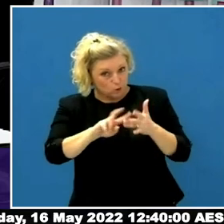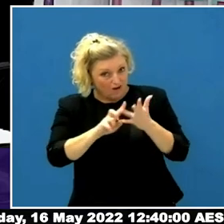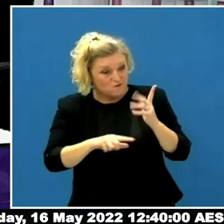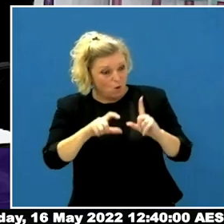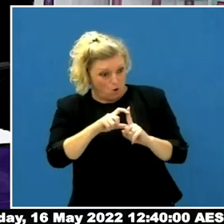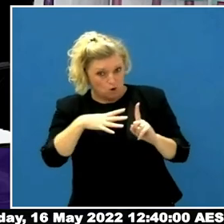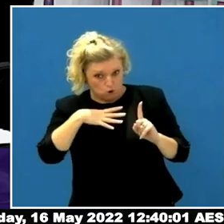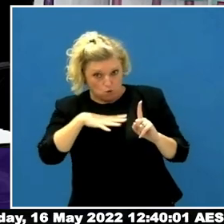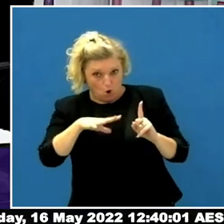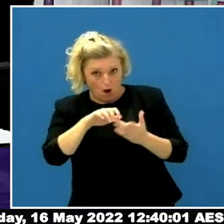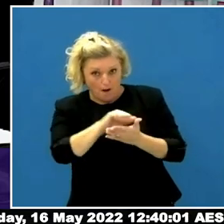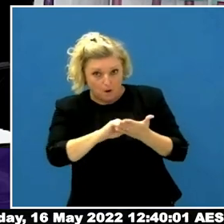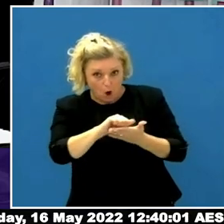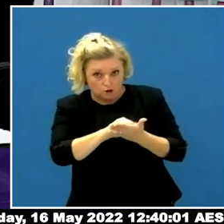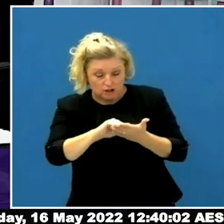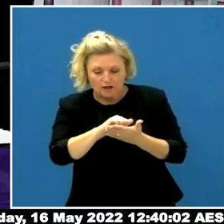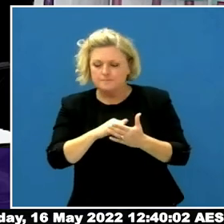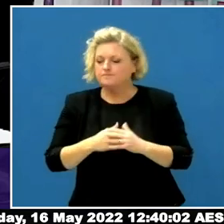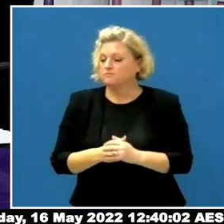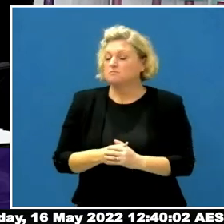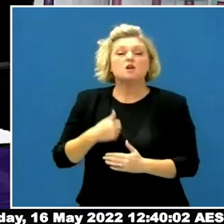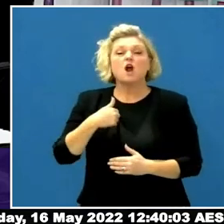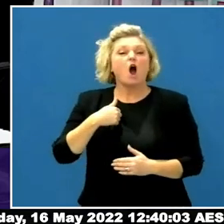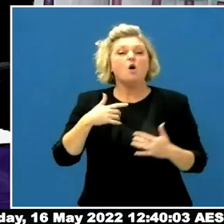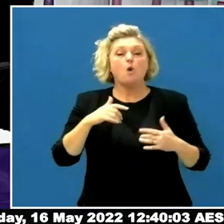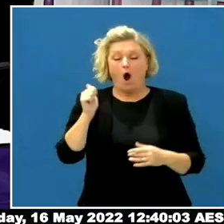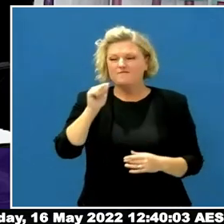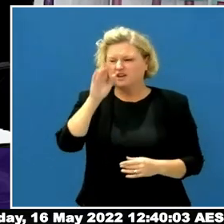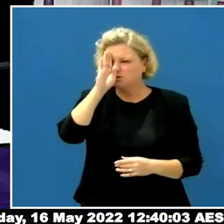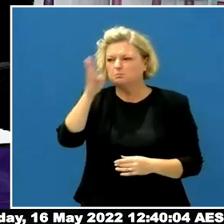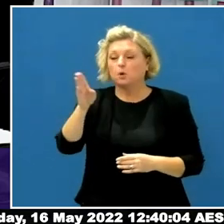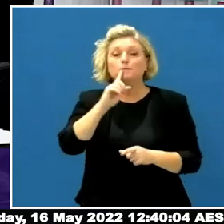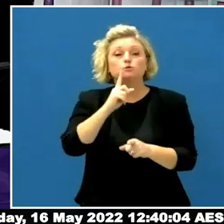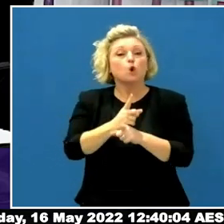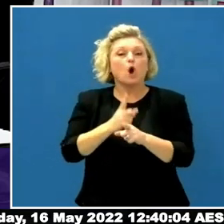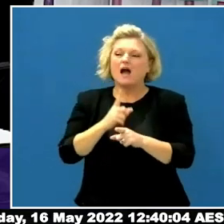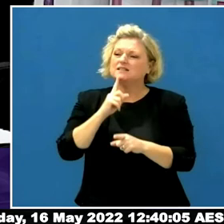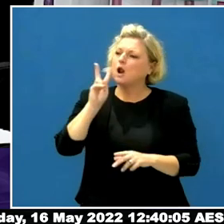No. No, I said to Afford that I felt like they washed their hands. Okay. I understand.